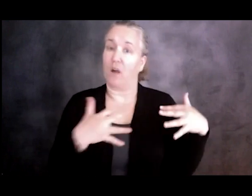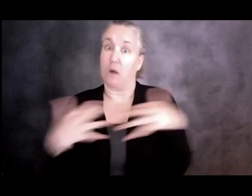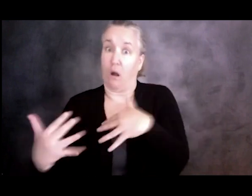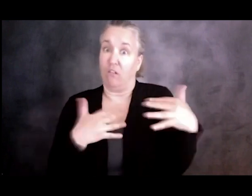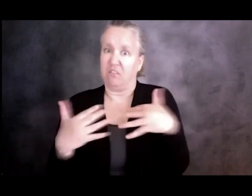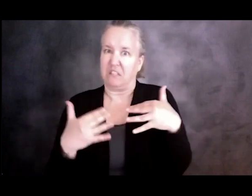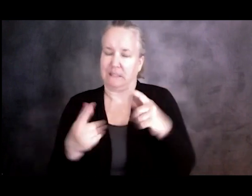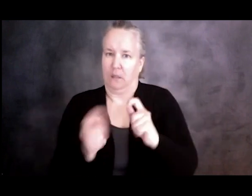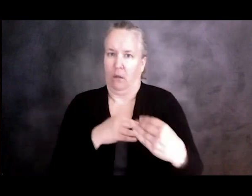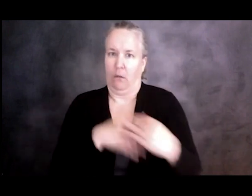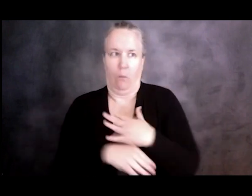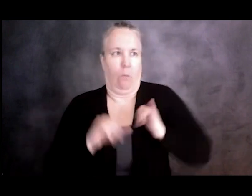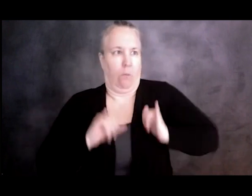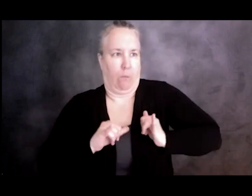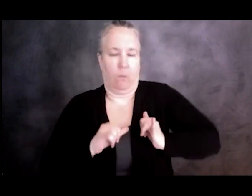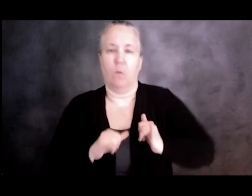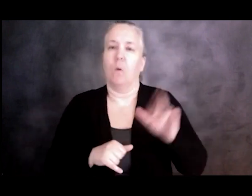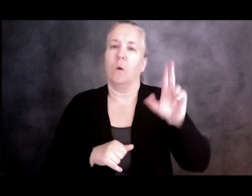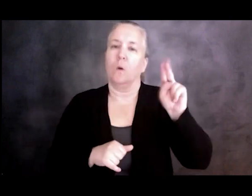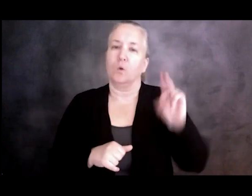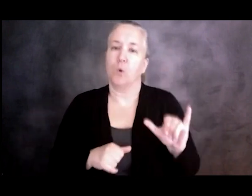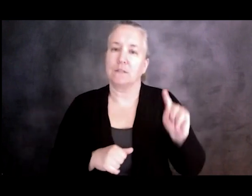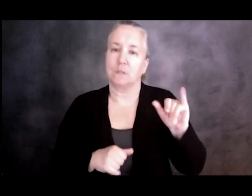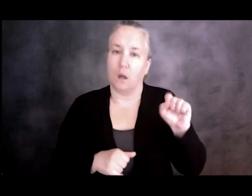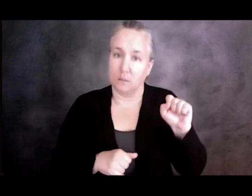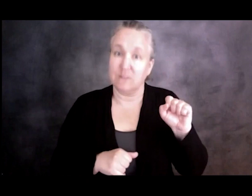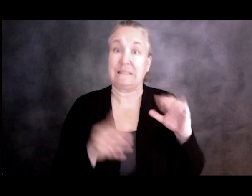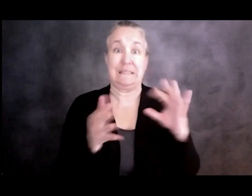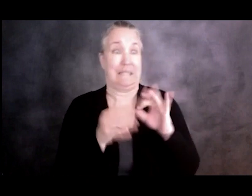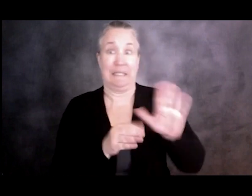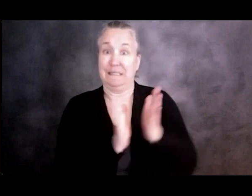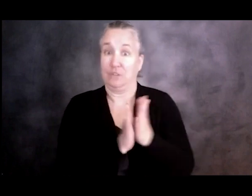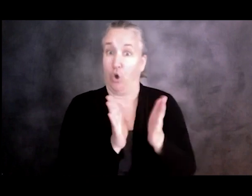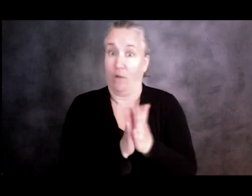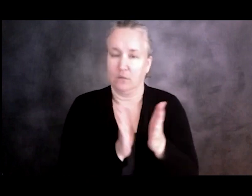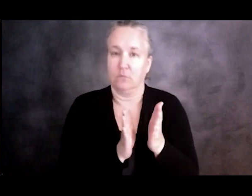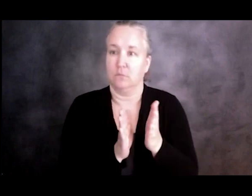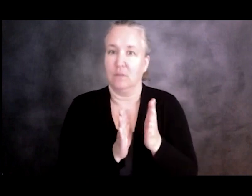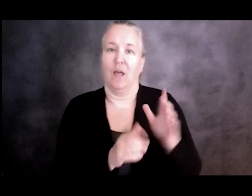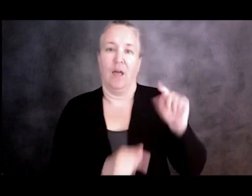The New York Times says that Viet Thank Nguyen's novel, The Sympathizer-- and I quote--